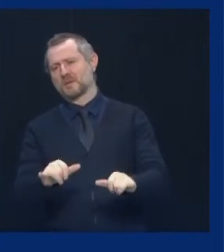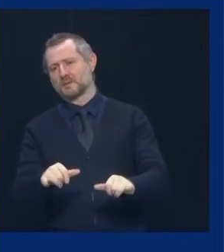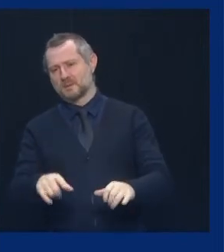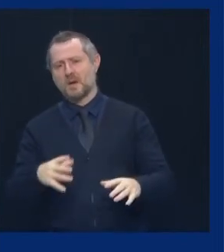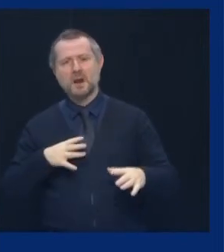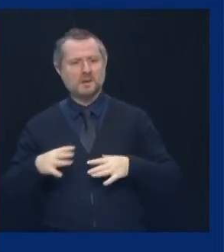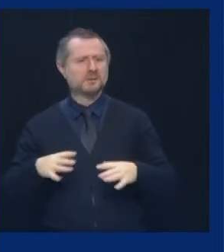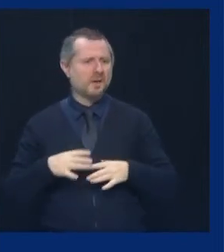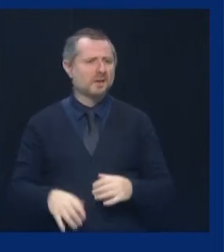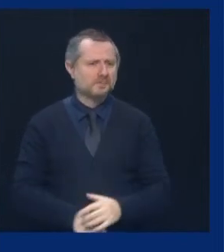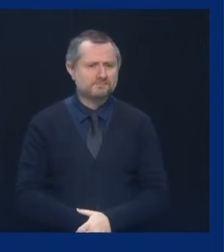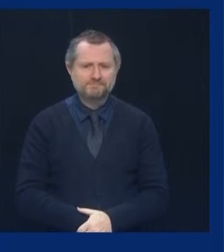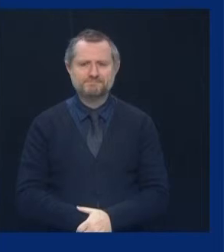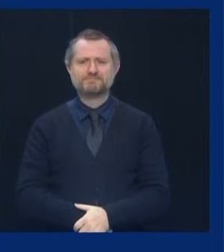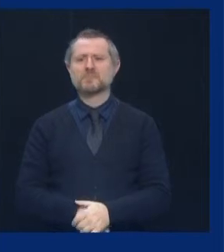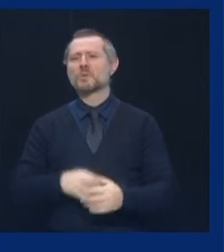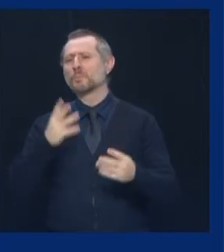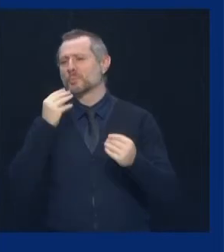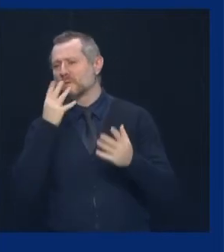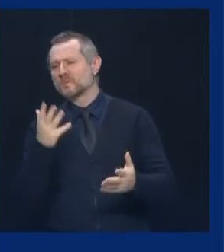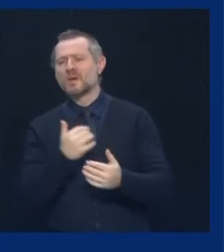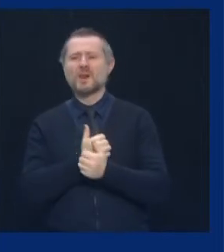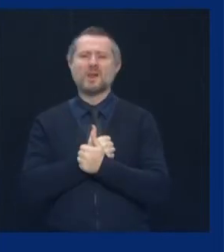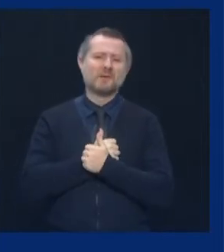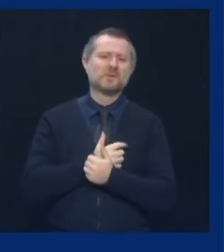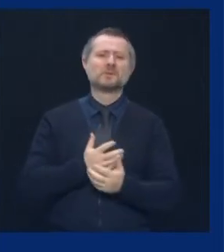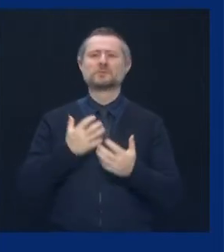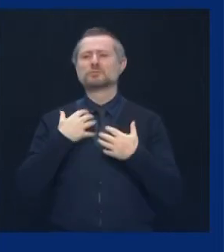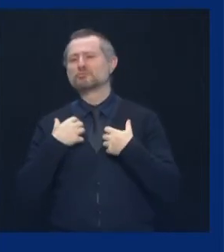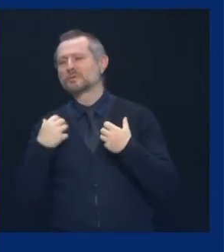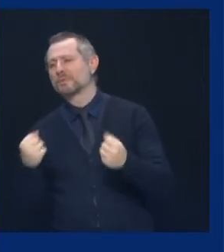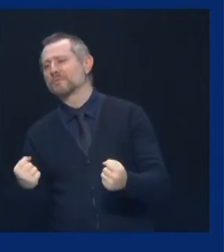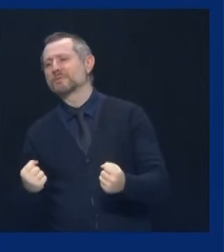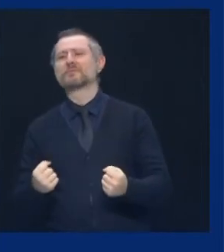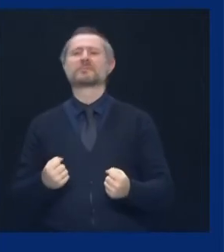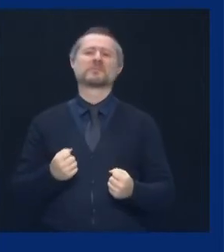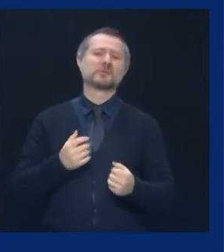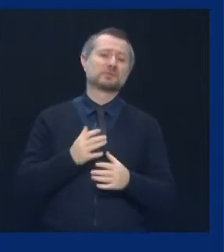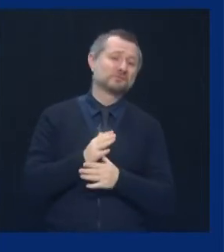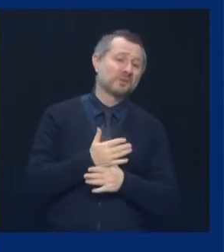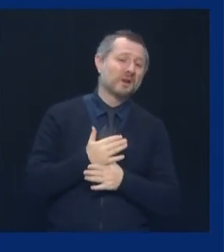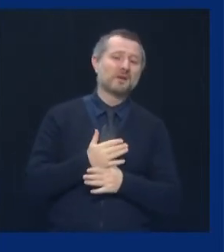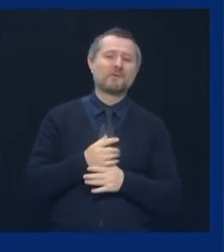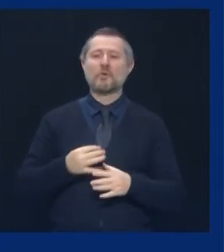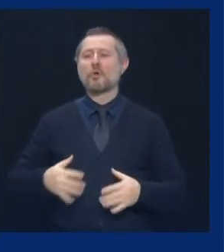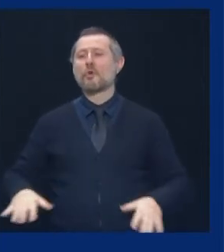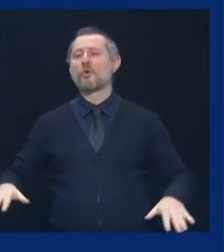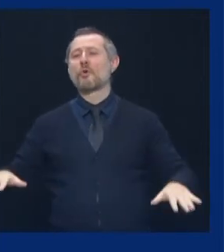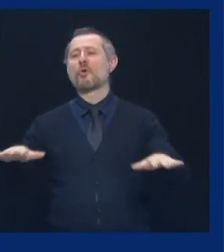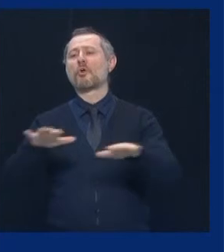YORKERS. AND THAT'S WHAT I'M GOING TO CELEBRATE THIS HOLIDAY SEASON.